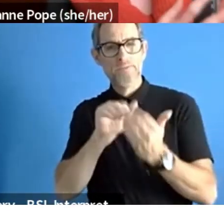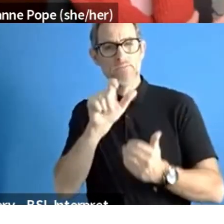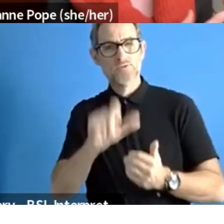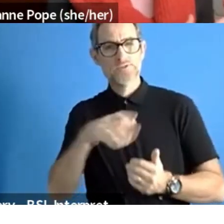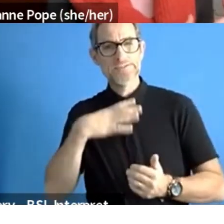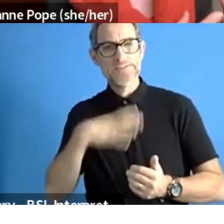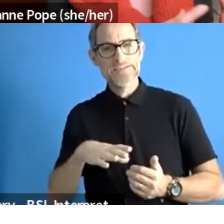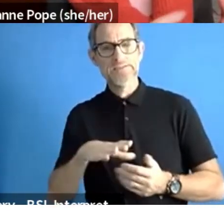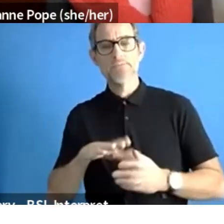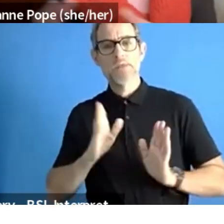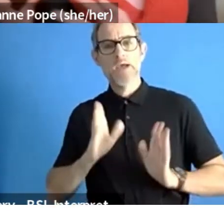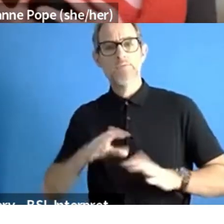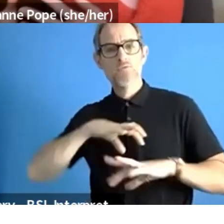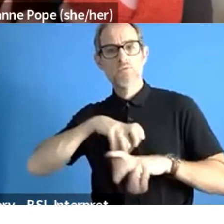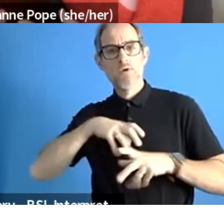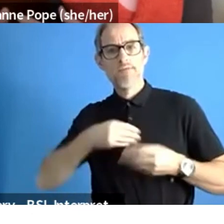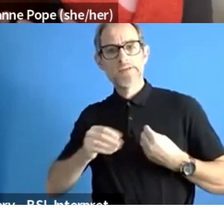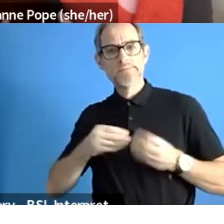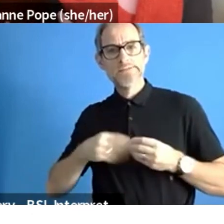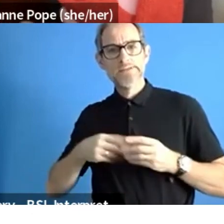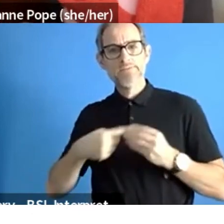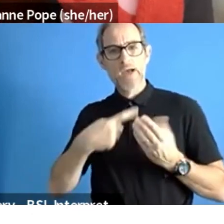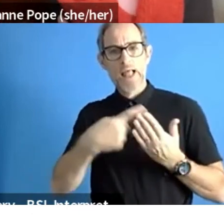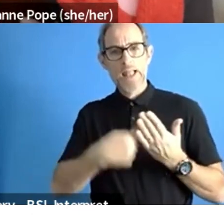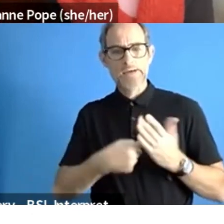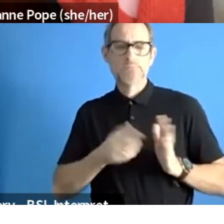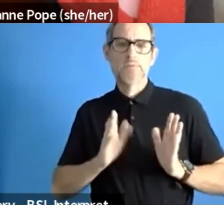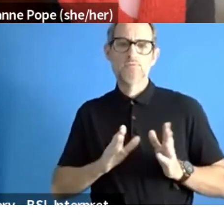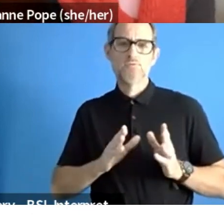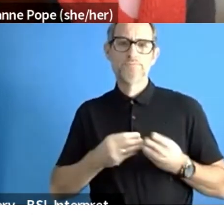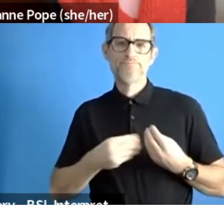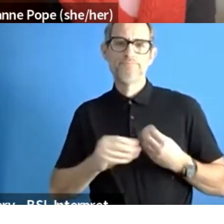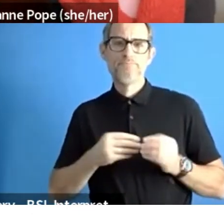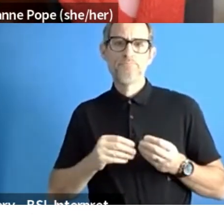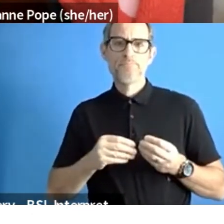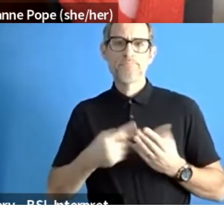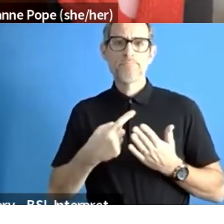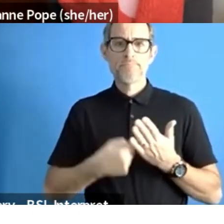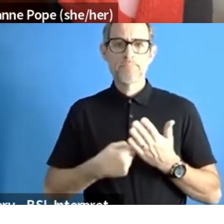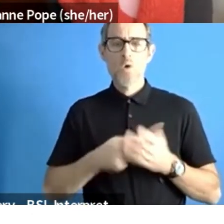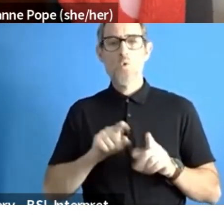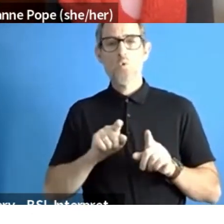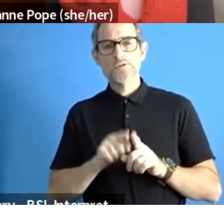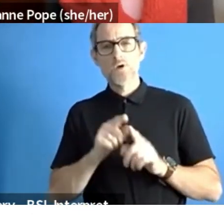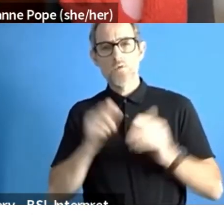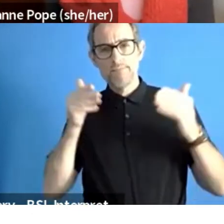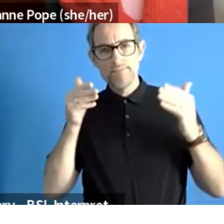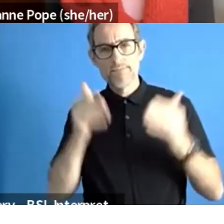You have these guidelines over here but I should also be focusing on your specific users and